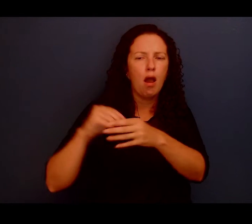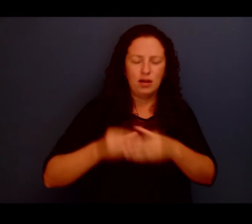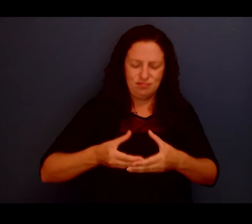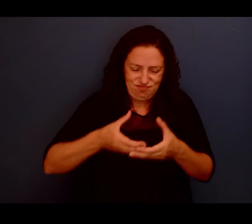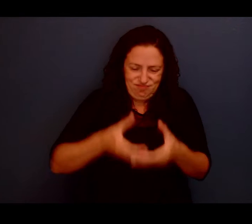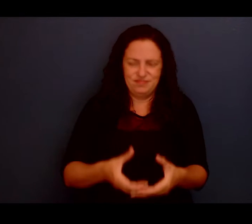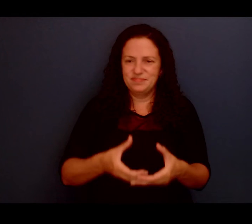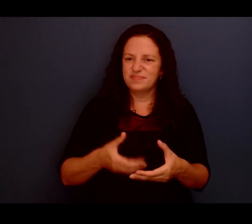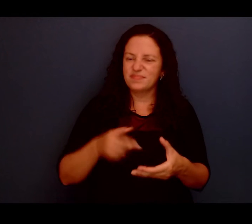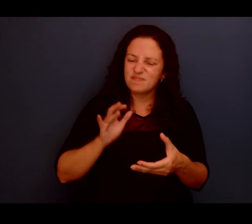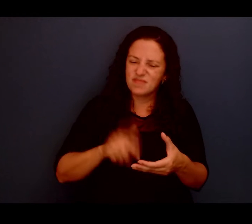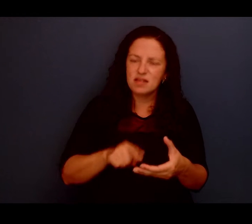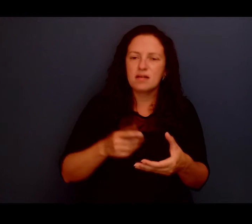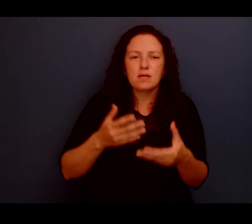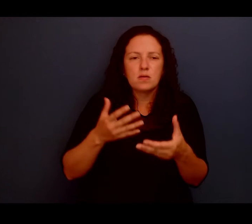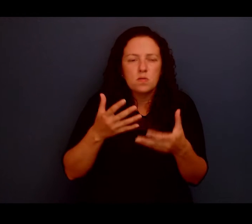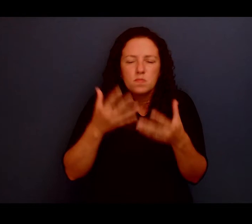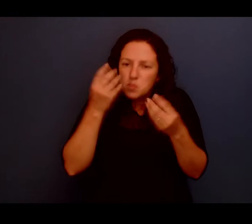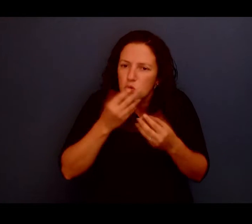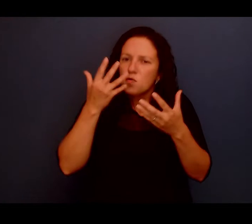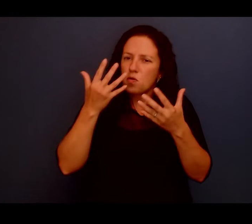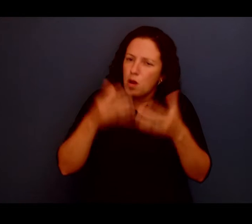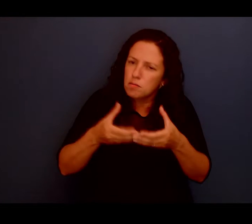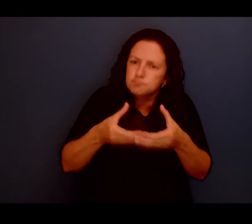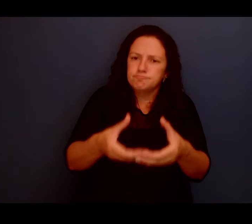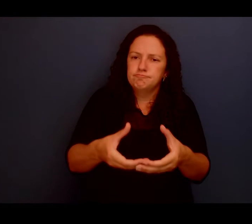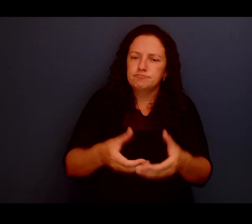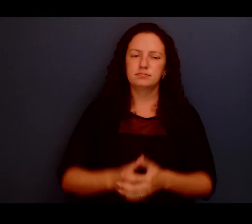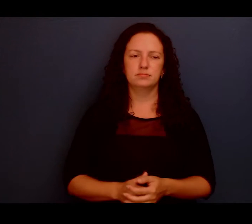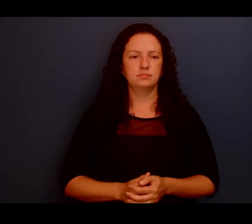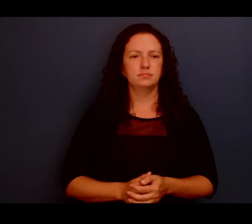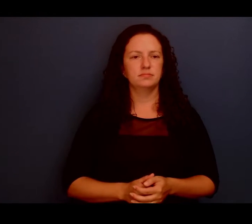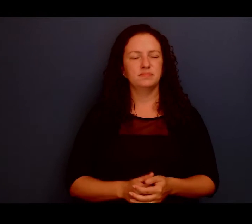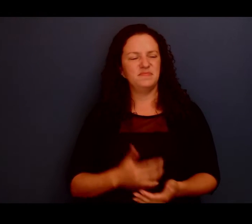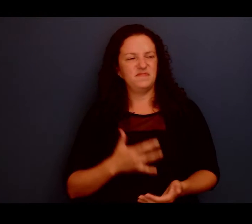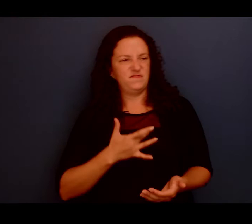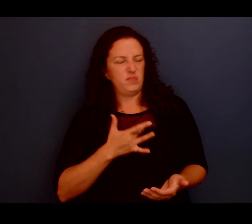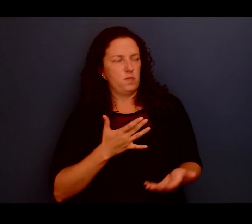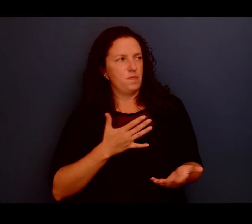of its history and I also wanna make beauty of it. It feels like it gives my life a purpose